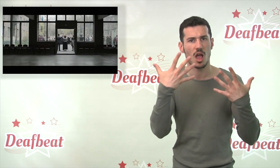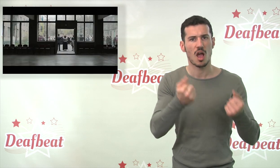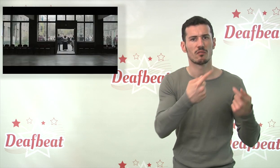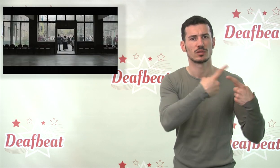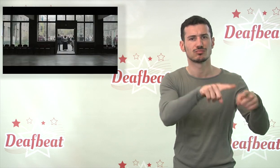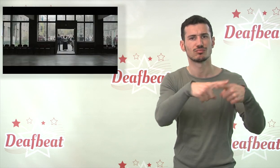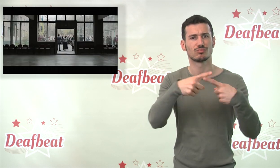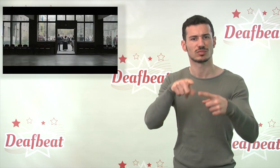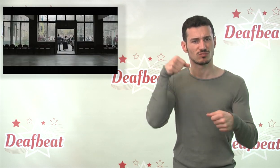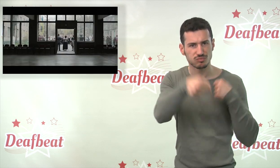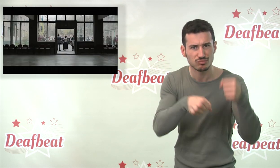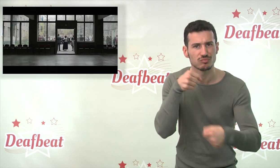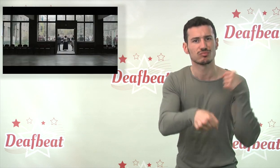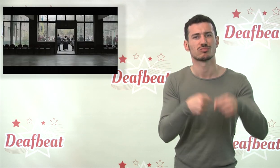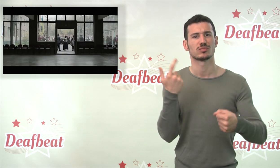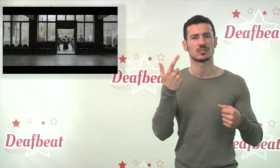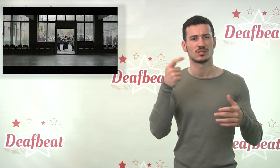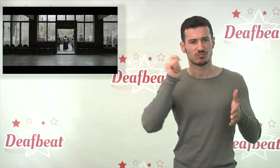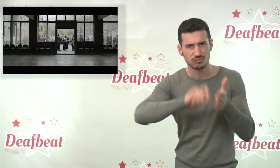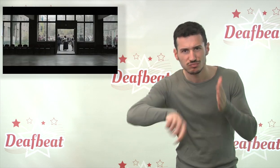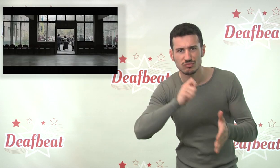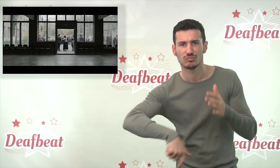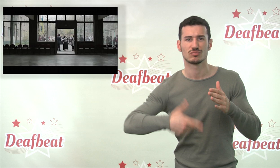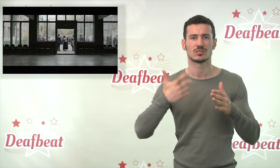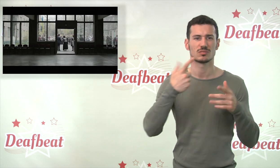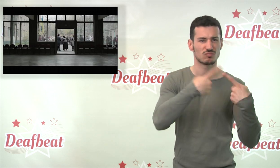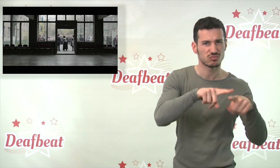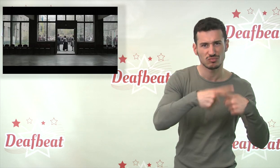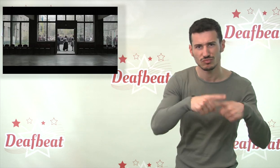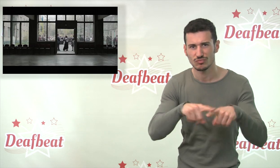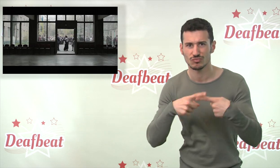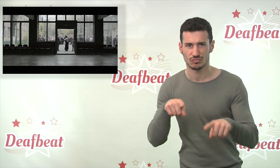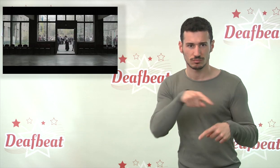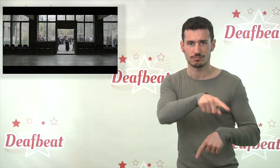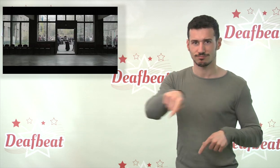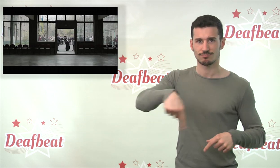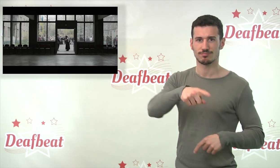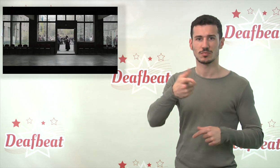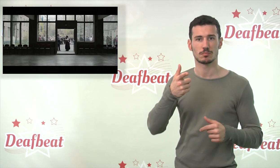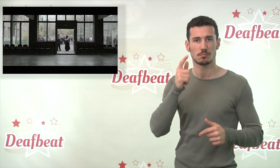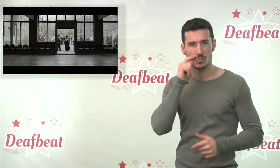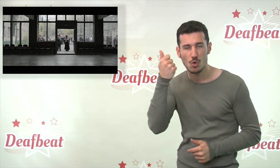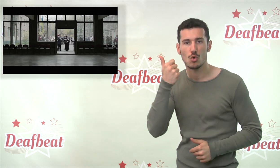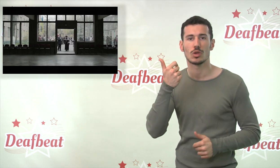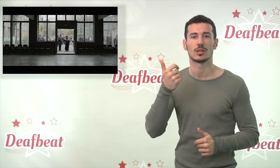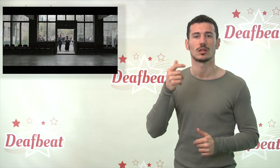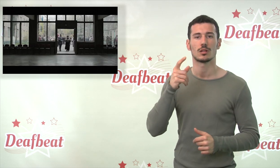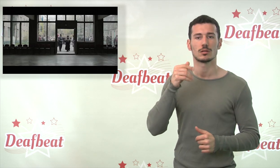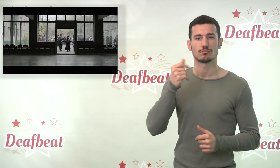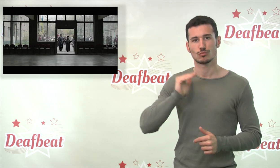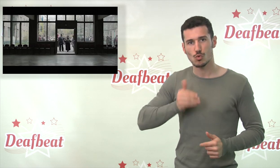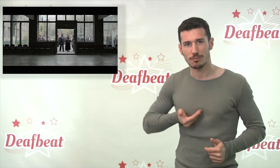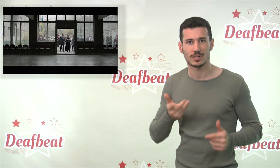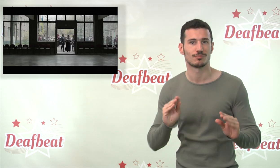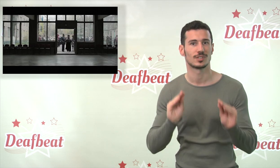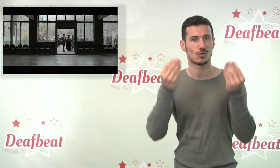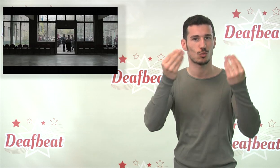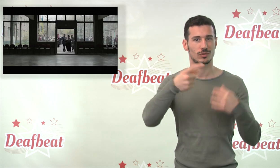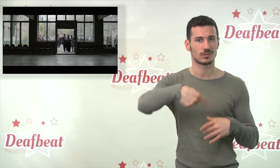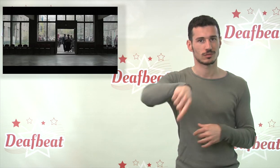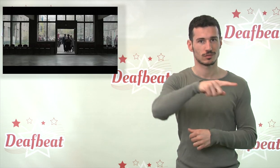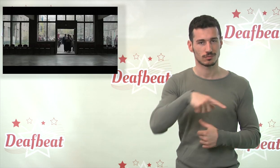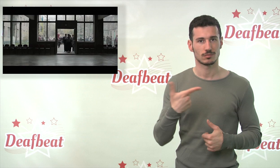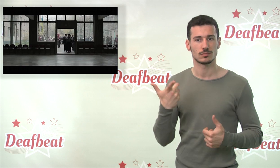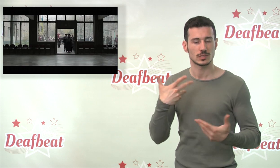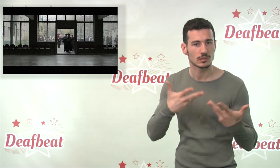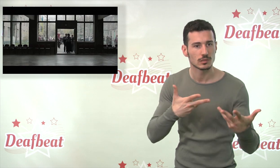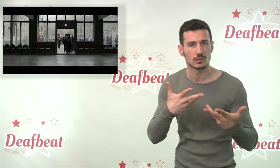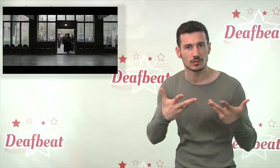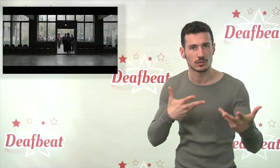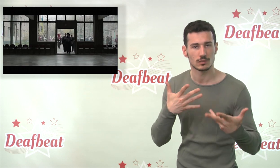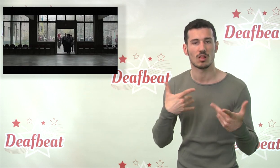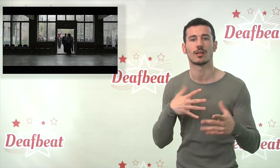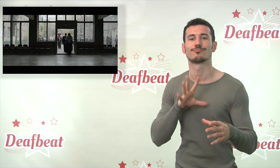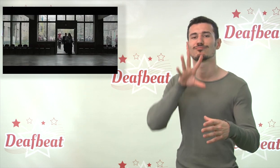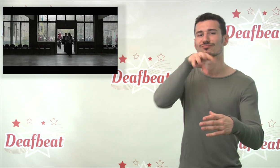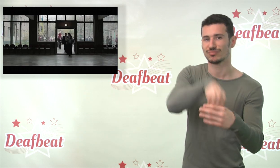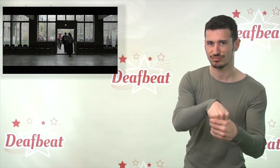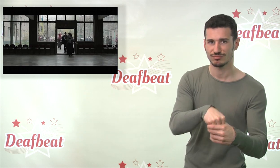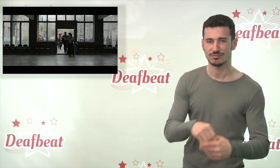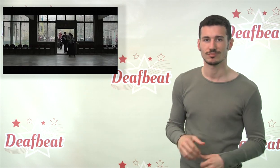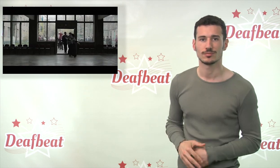by violence and criminal behavior by other boys and girls and struggles to conform and join